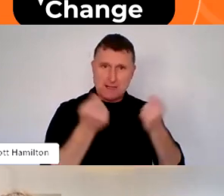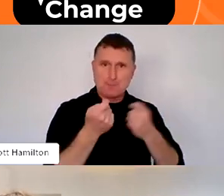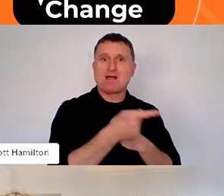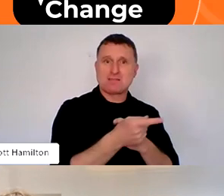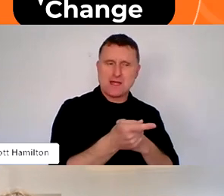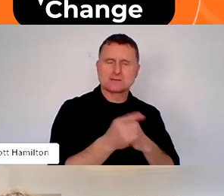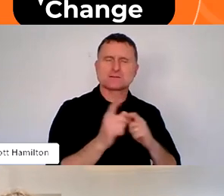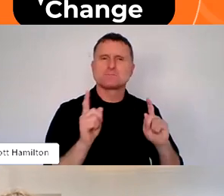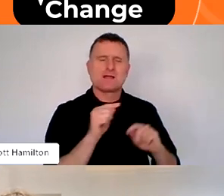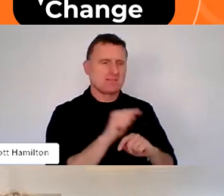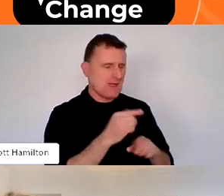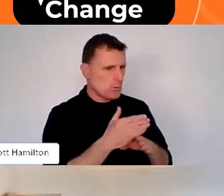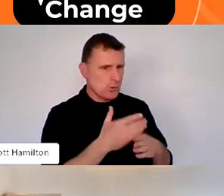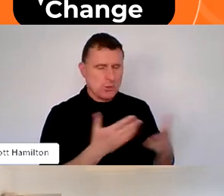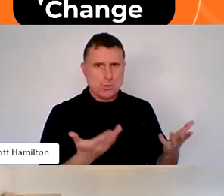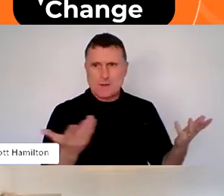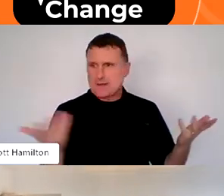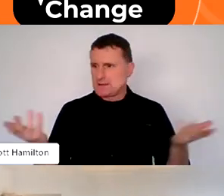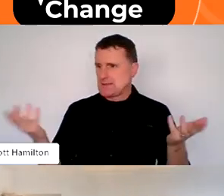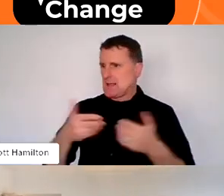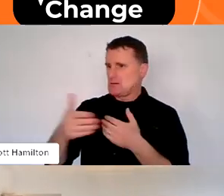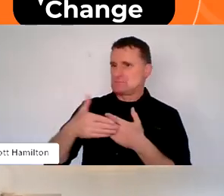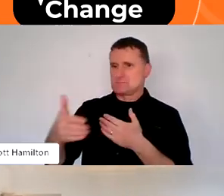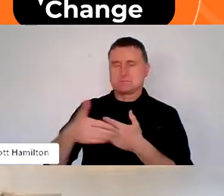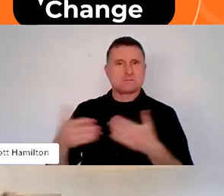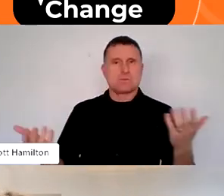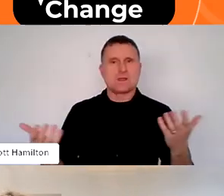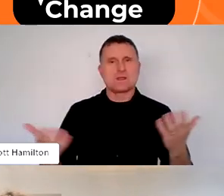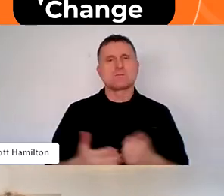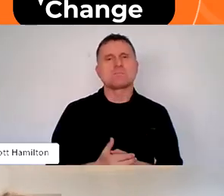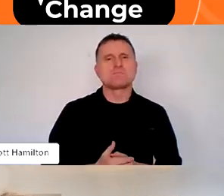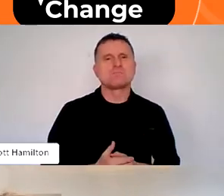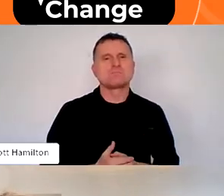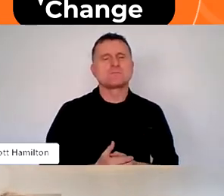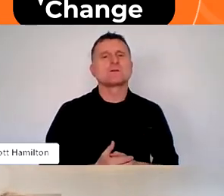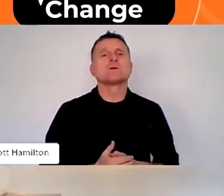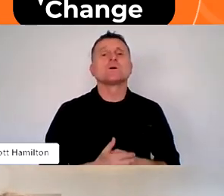it gone to? We have a refreshed curriculum which is designed for